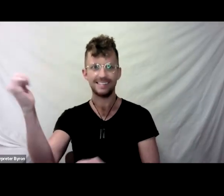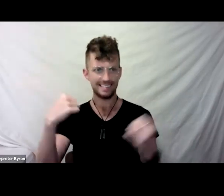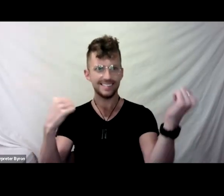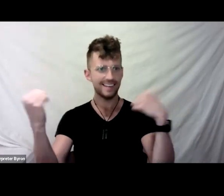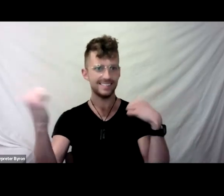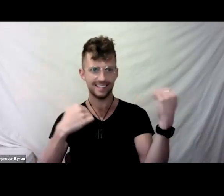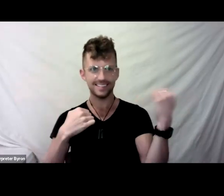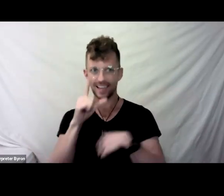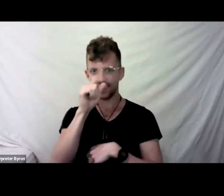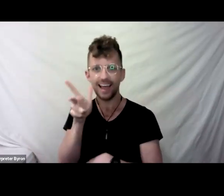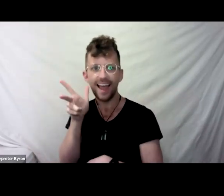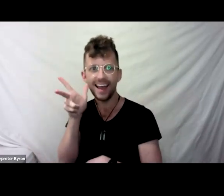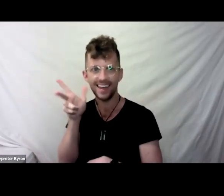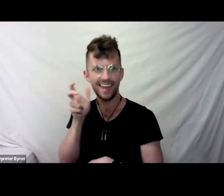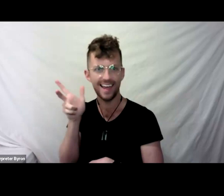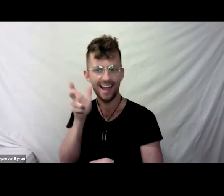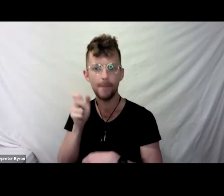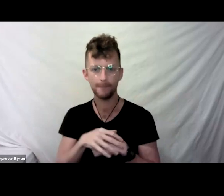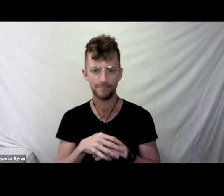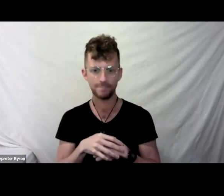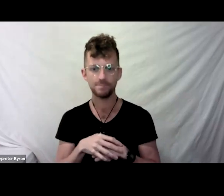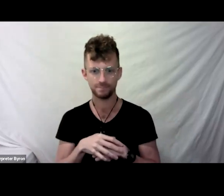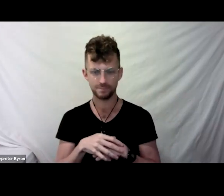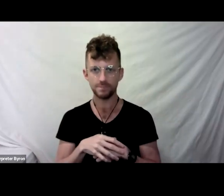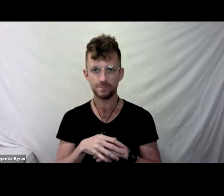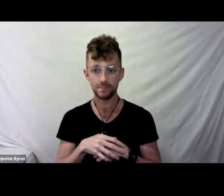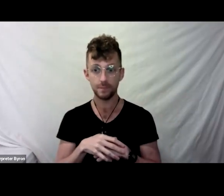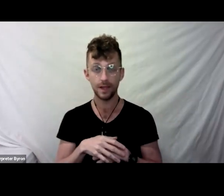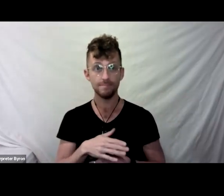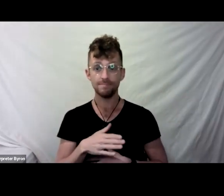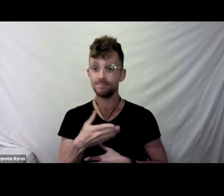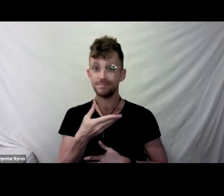I’d just like to go through a little bit of housekeeping